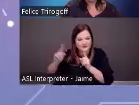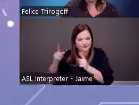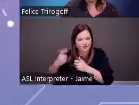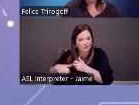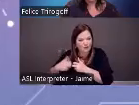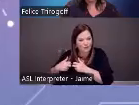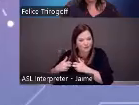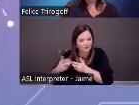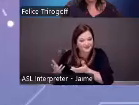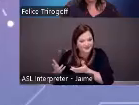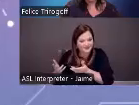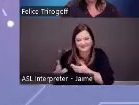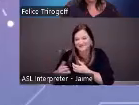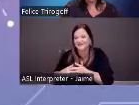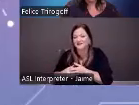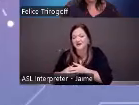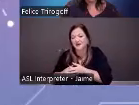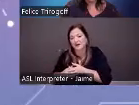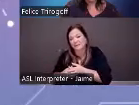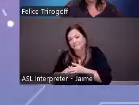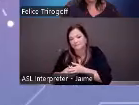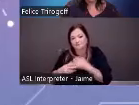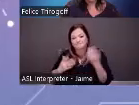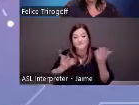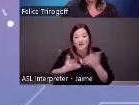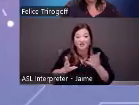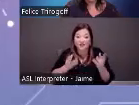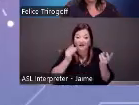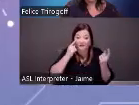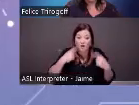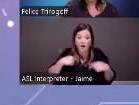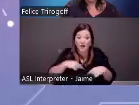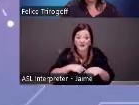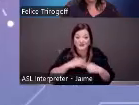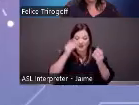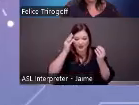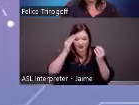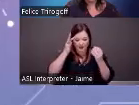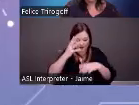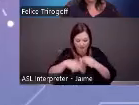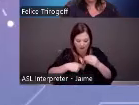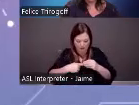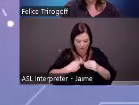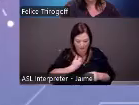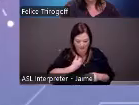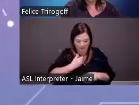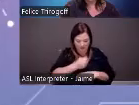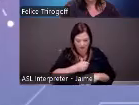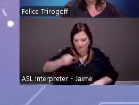It was a lot of thinking about or putting myself in the shoes of a CIL staff who might be doing this research